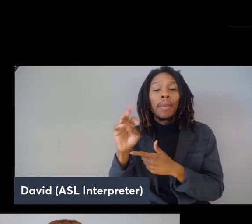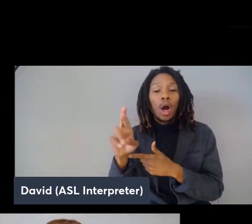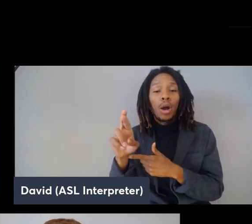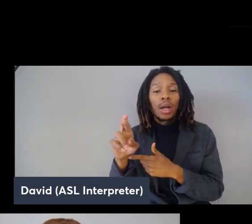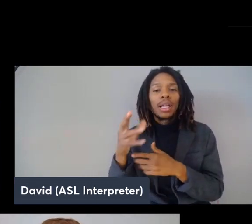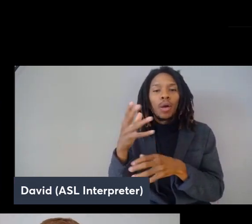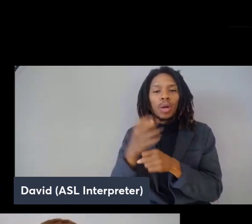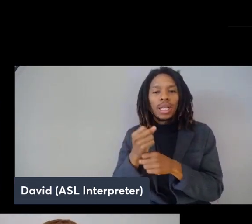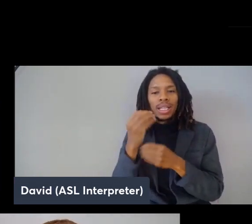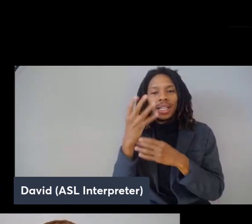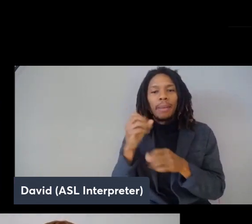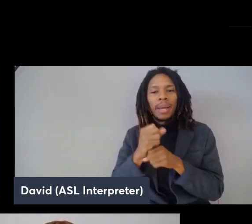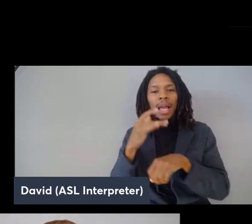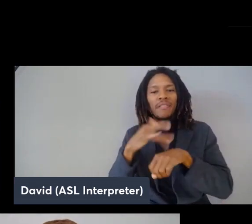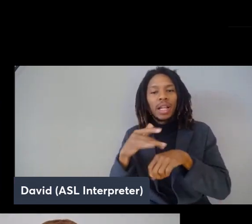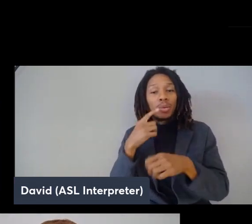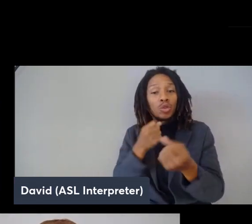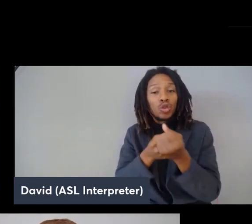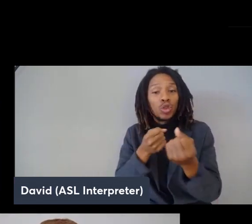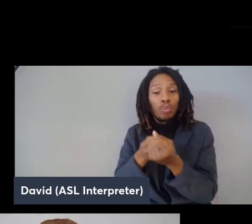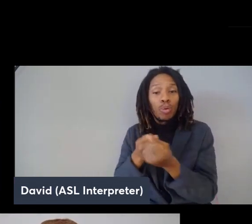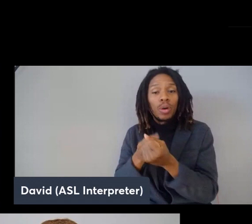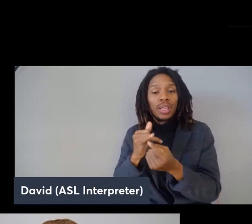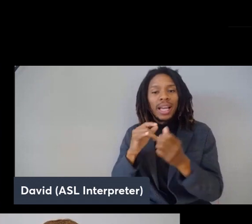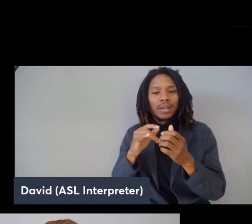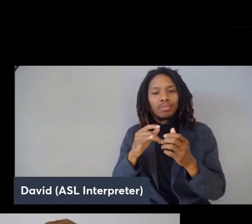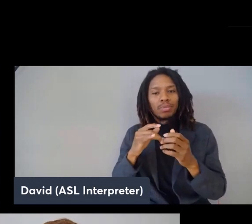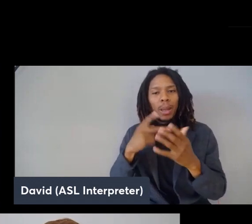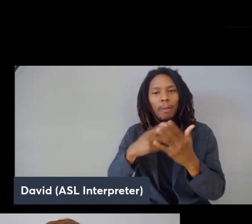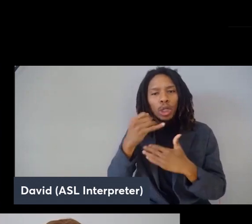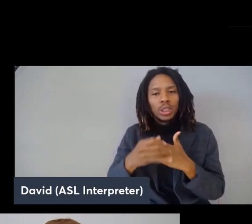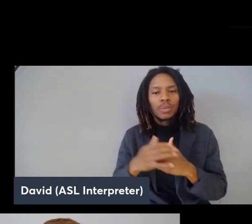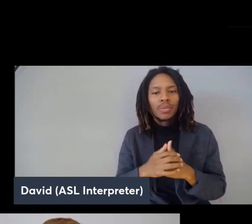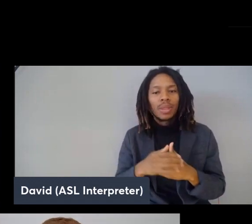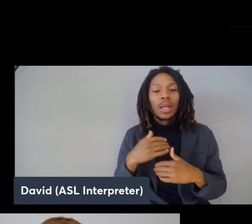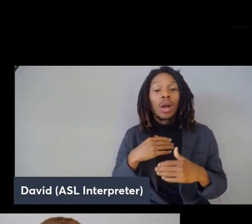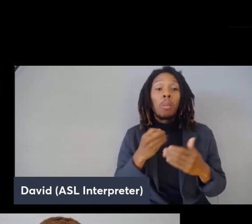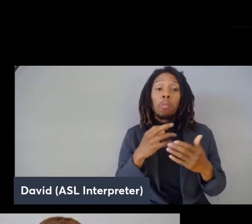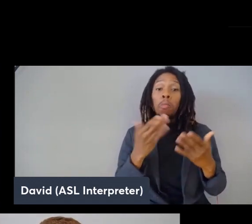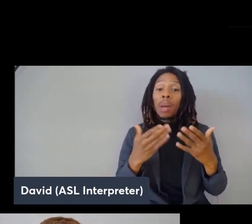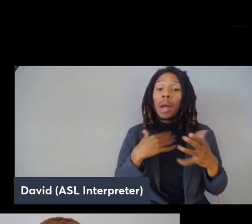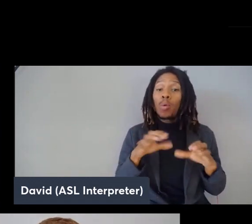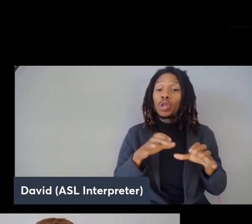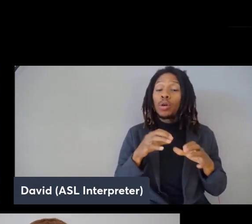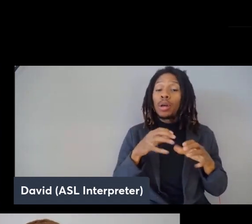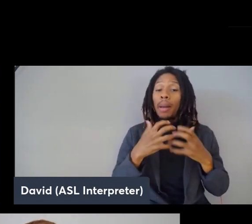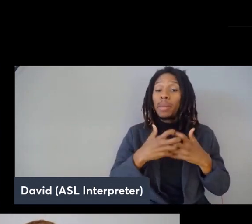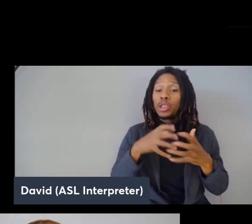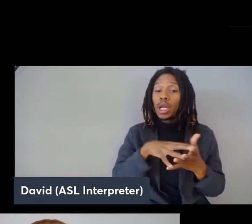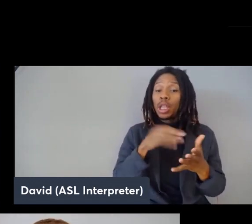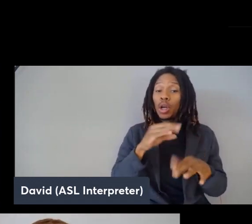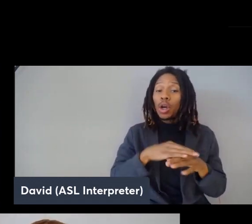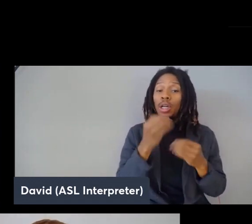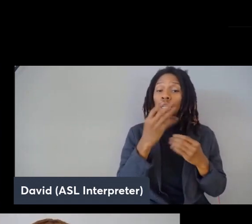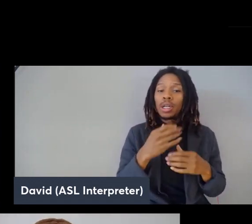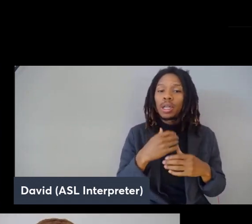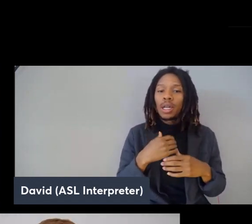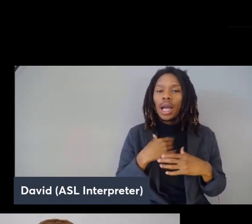to make it available to support that initiative. Some wanna do machine learning on the data. They say, "Hey, I actually wanna do predictive analytics.